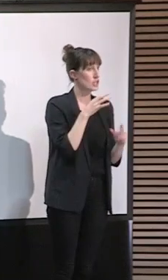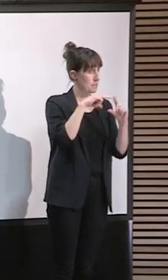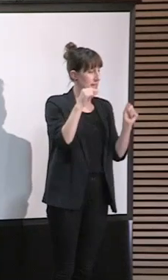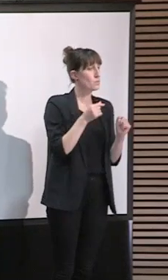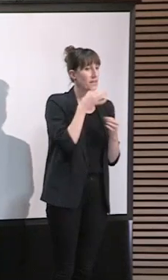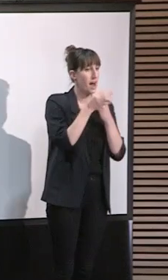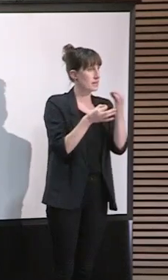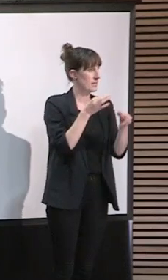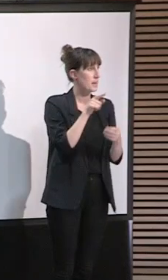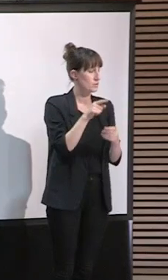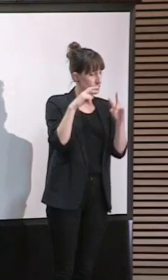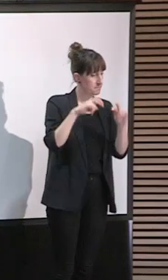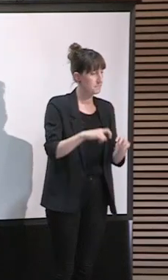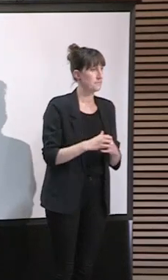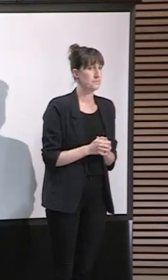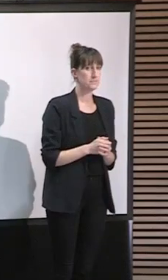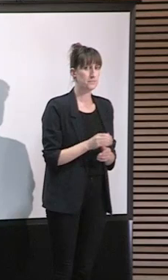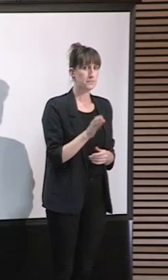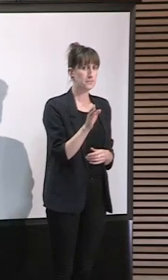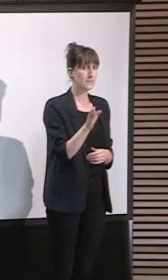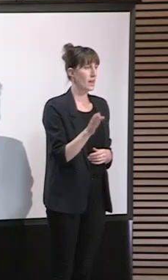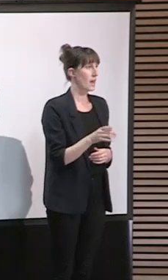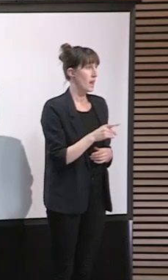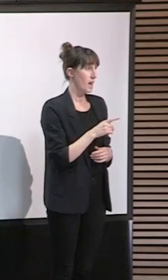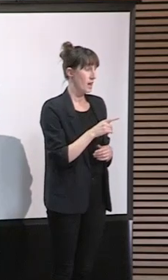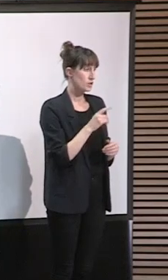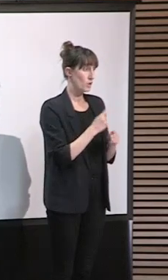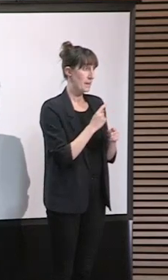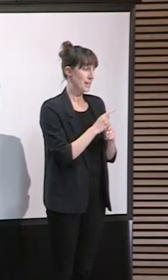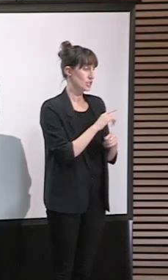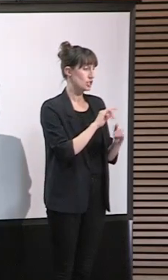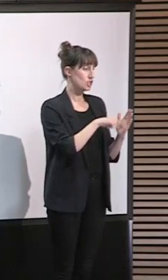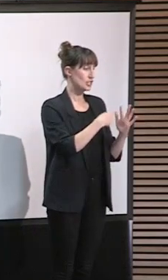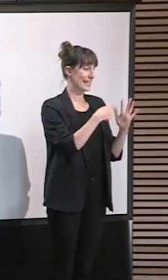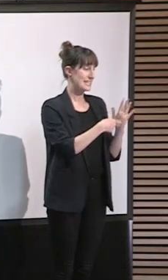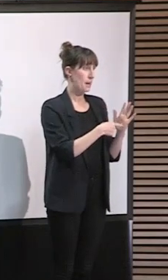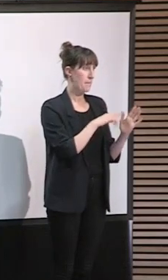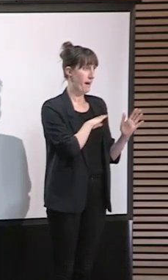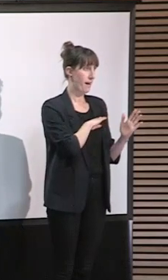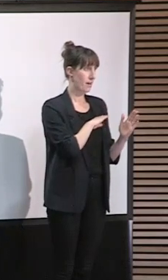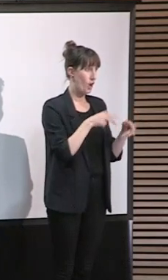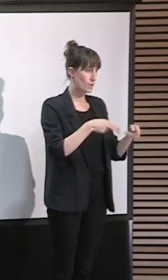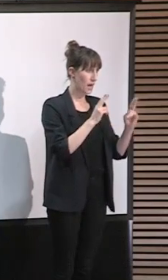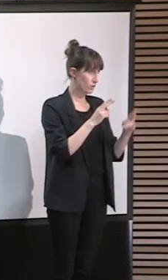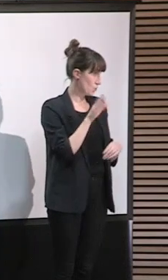we have asked our Japanese counterparts for genome sequencing but I'll confirm that.